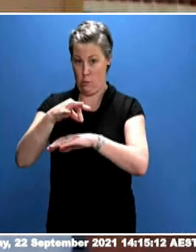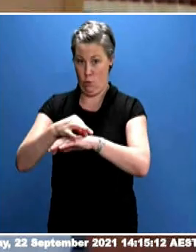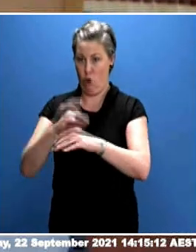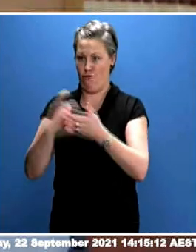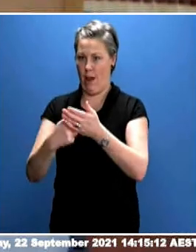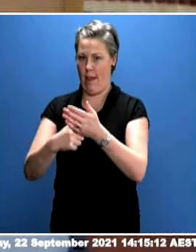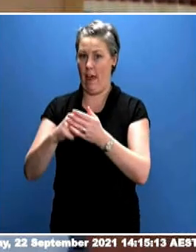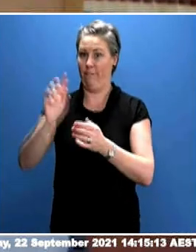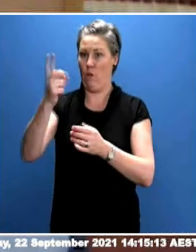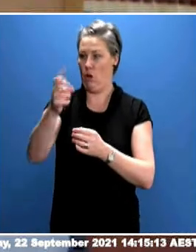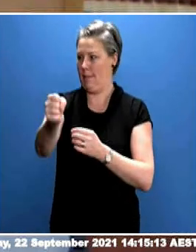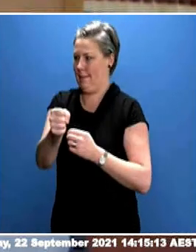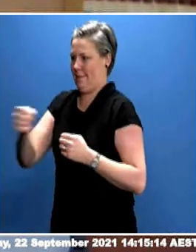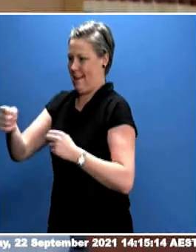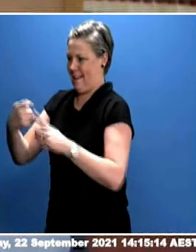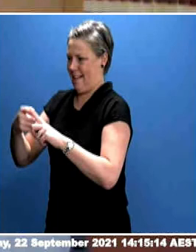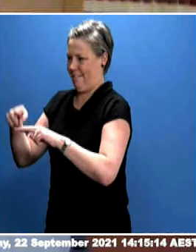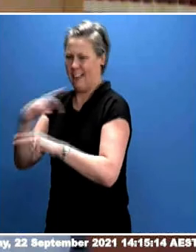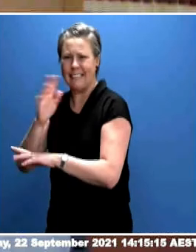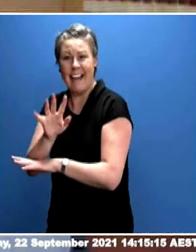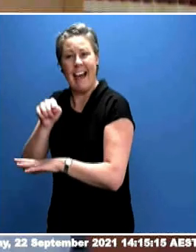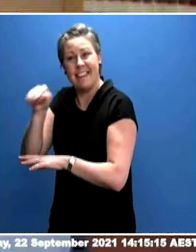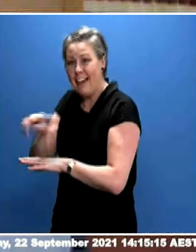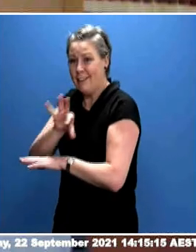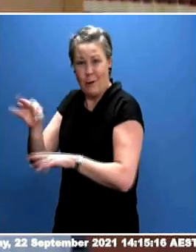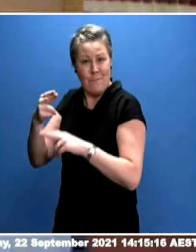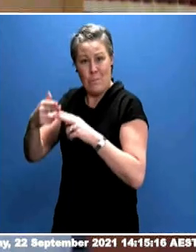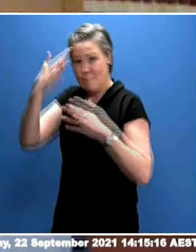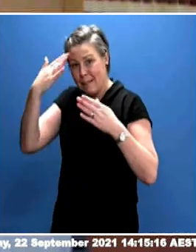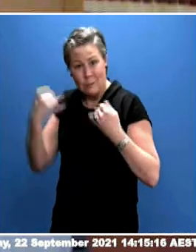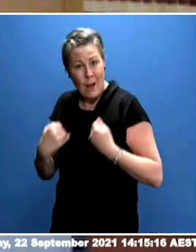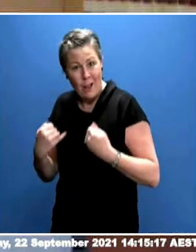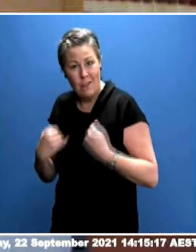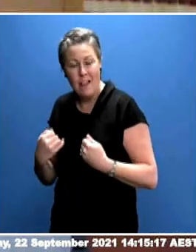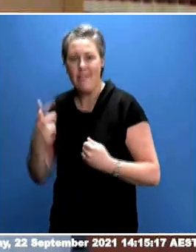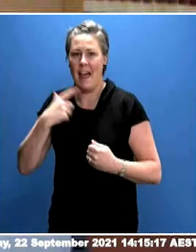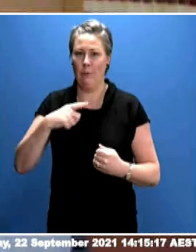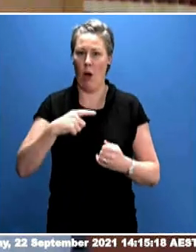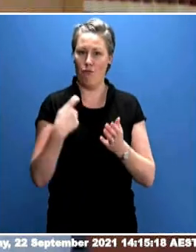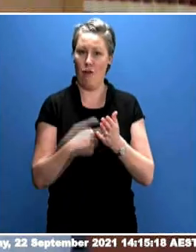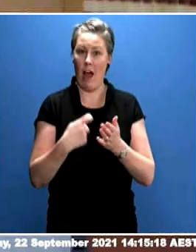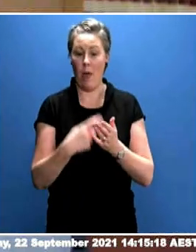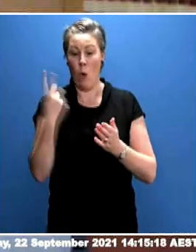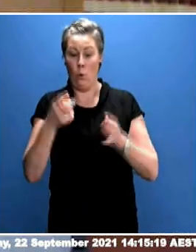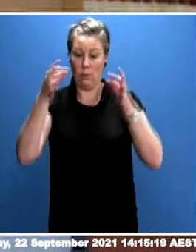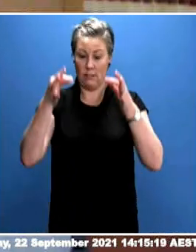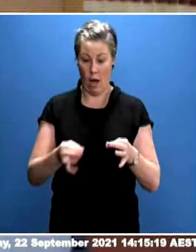So we see that having control of that decision-making helps us navigate that space and remain clear about the purpose